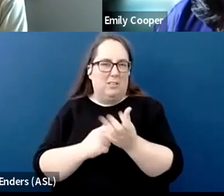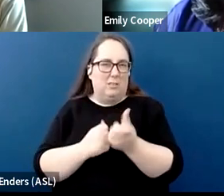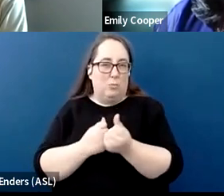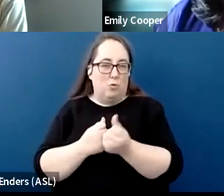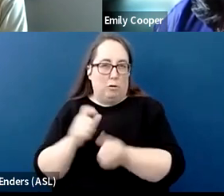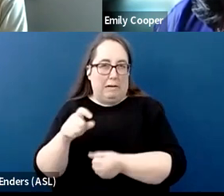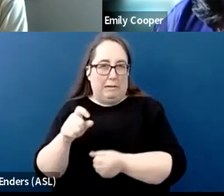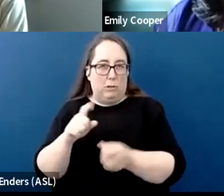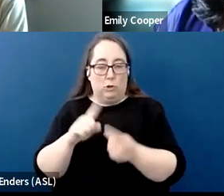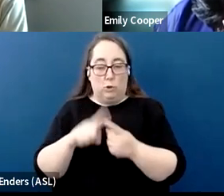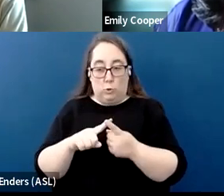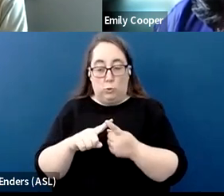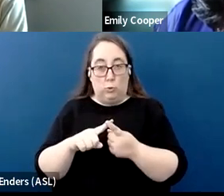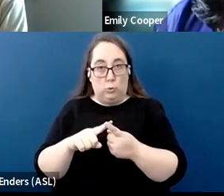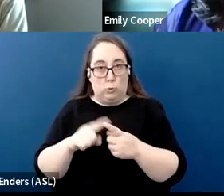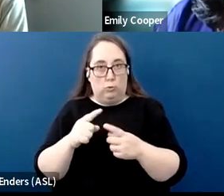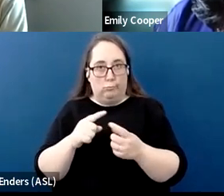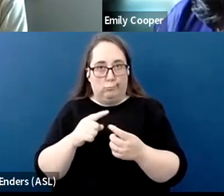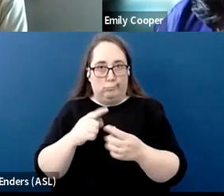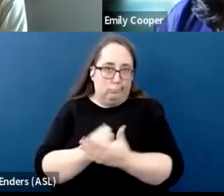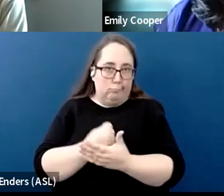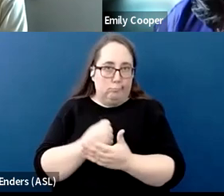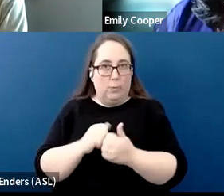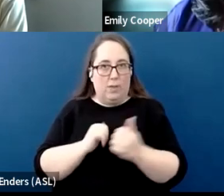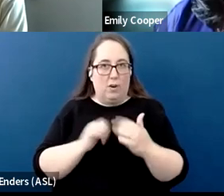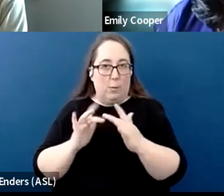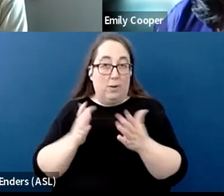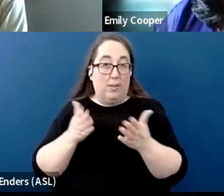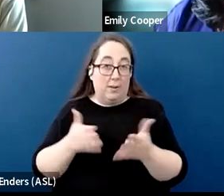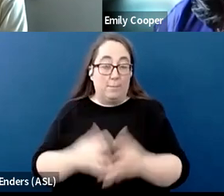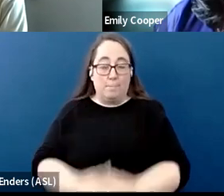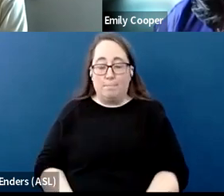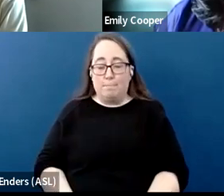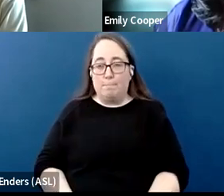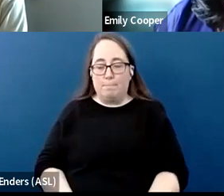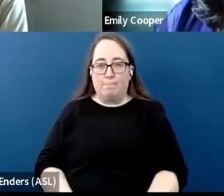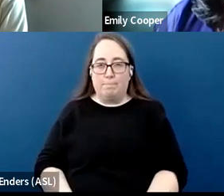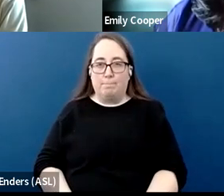chronically homeless individuals, folks who really does anyone –